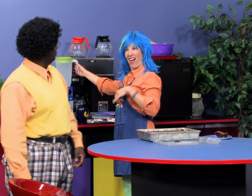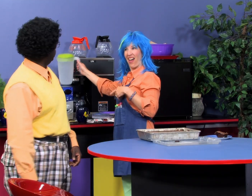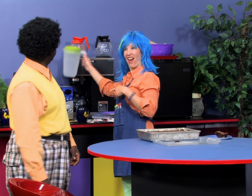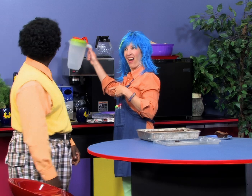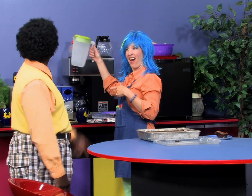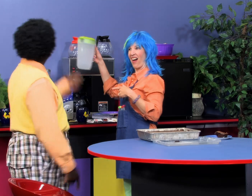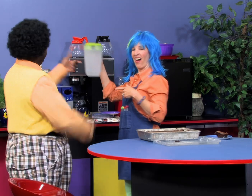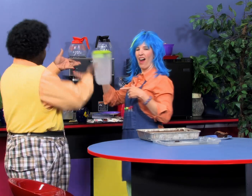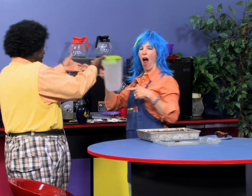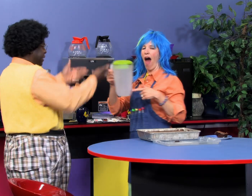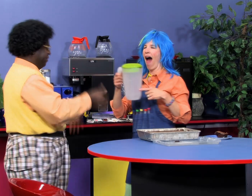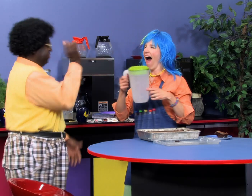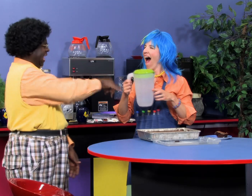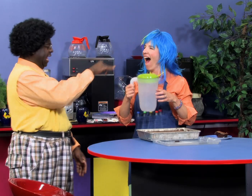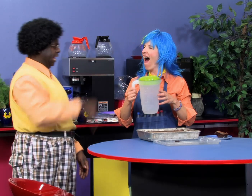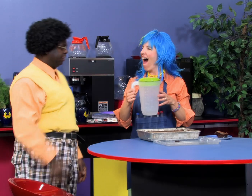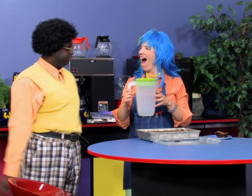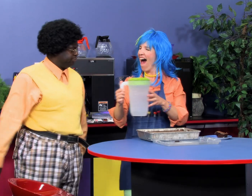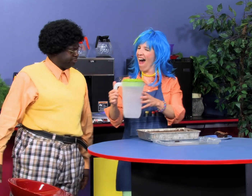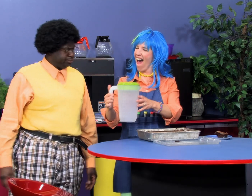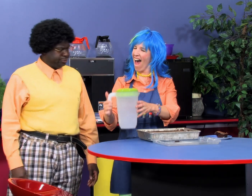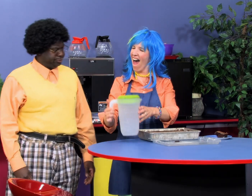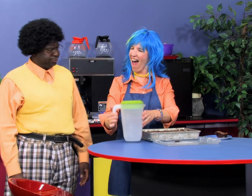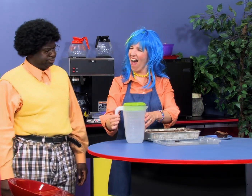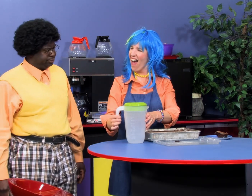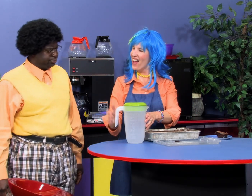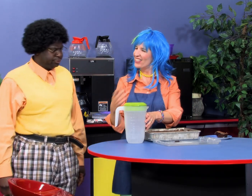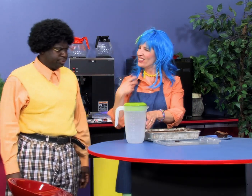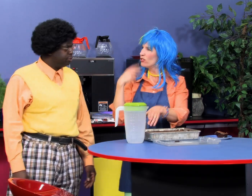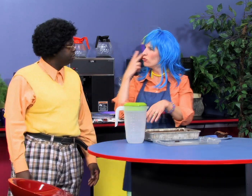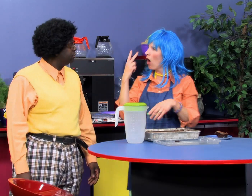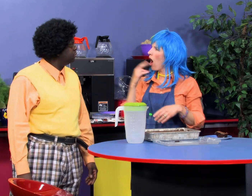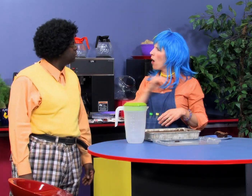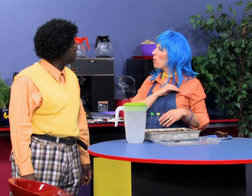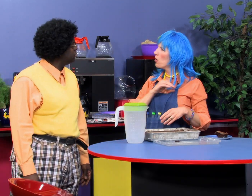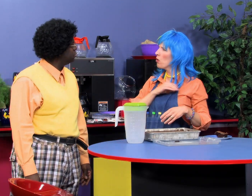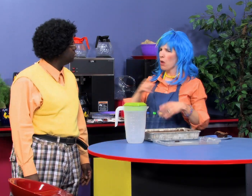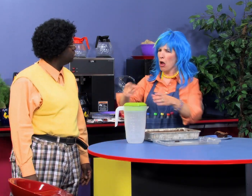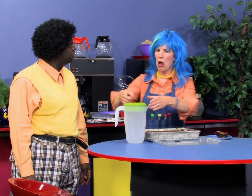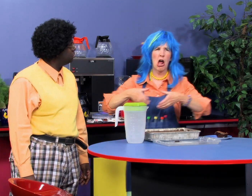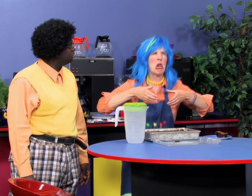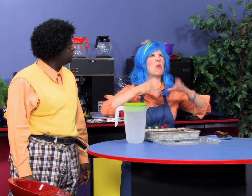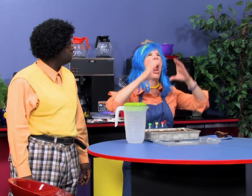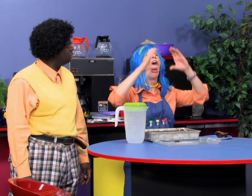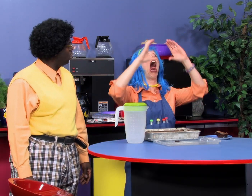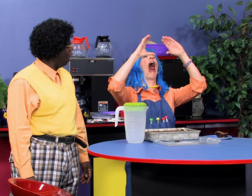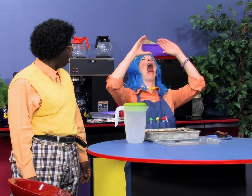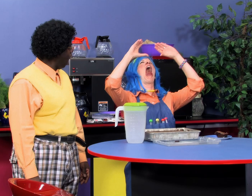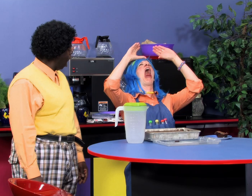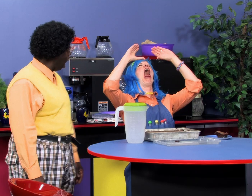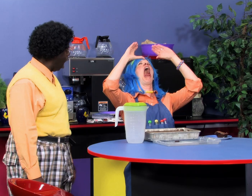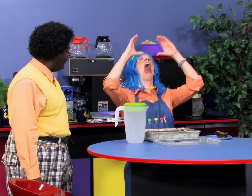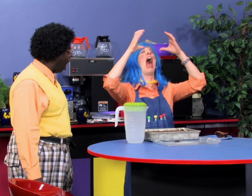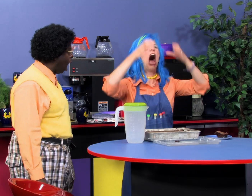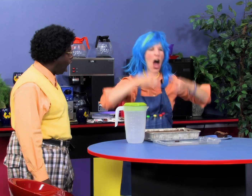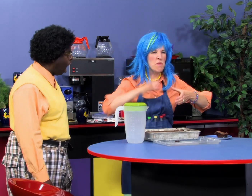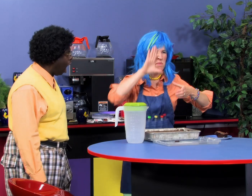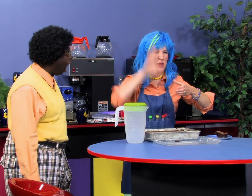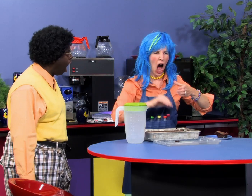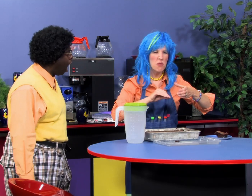OH, YEAH. YEAH, YEAH, SEE? EMPTY. I SAW MIGUEL DRINK IT ALL.